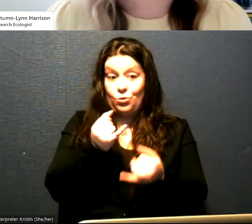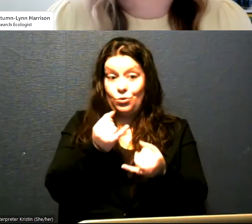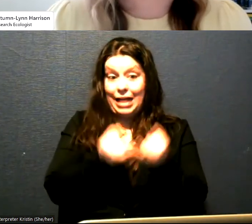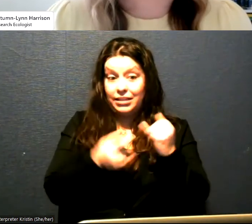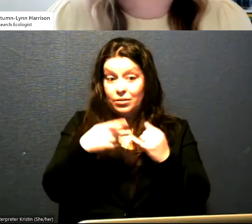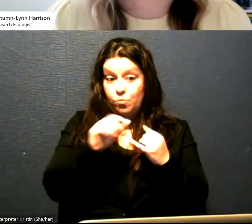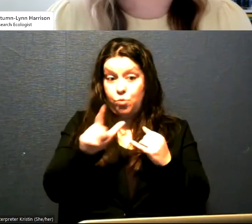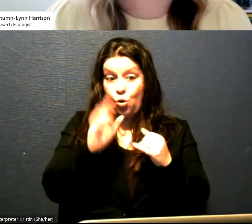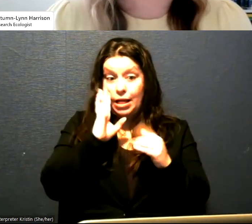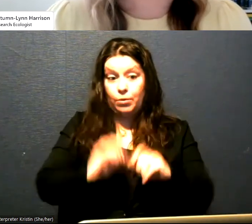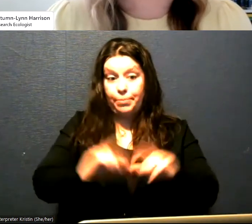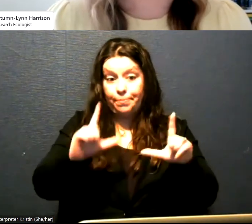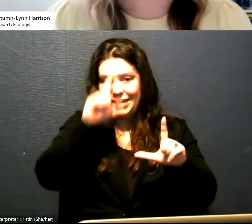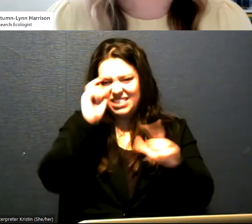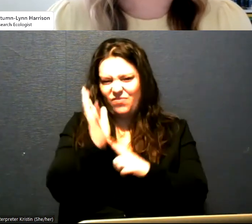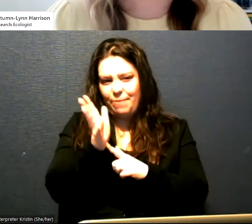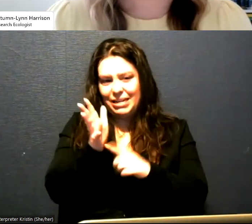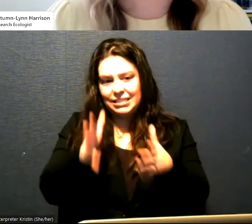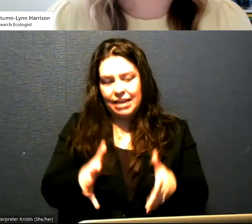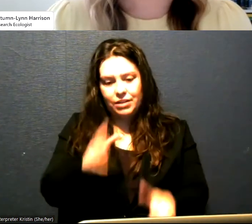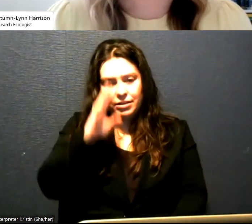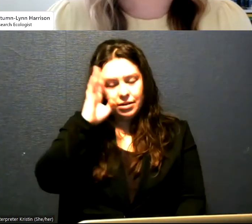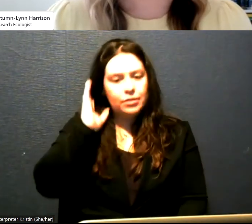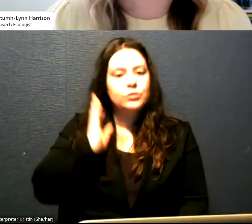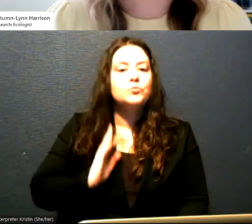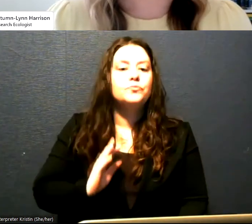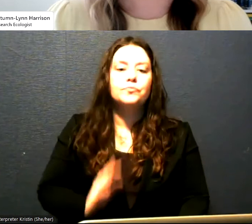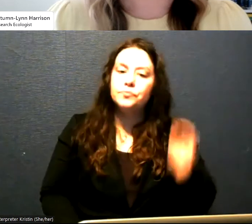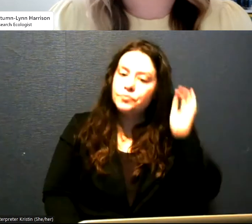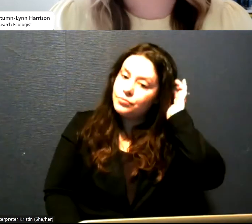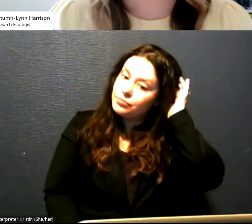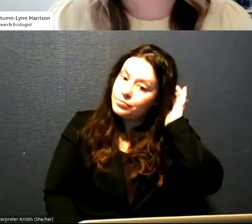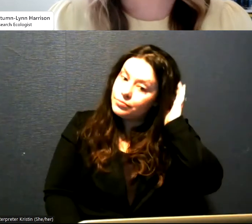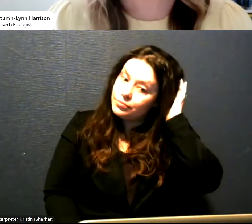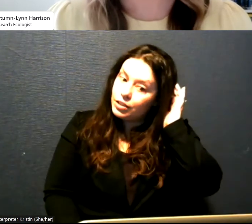to leave, but we do still have a couple questions so if everyone can, wants to stay and hear some